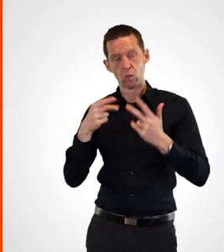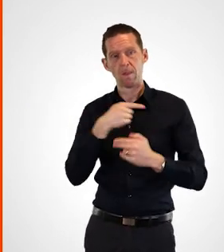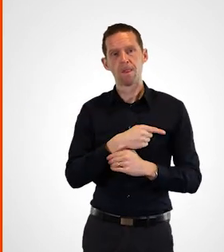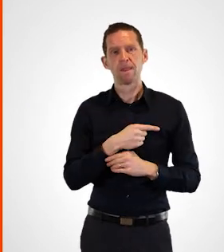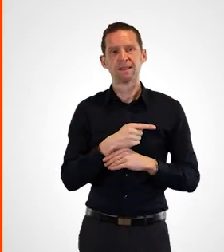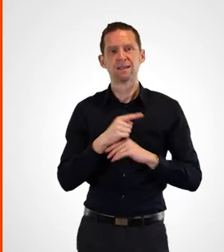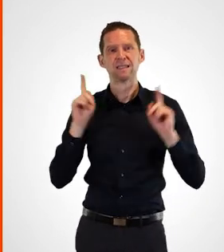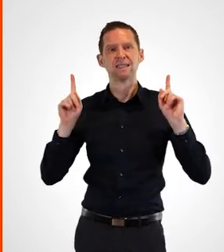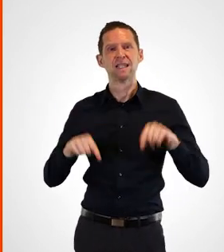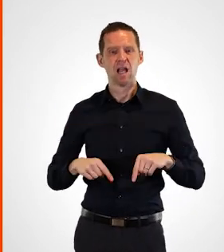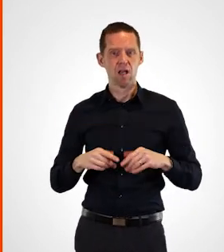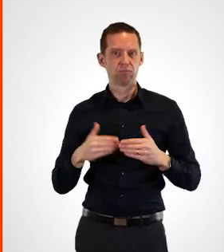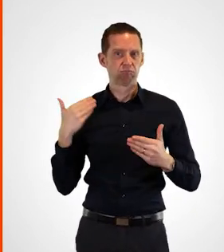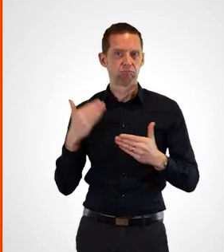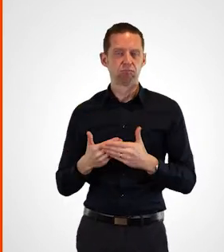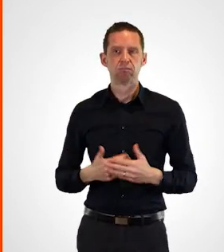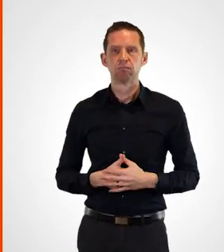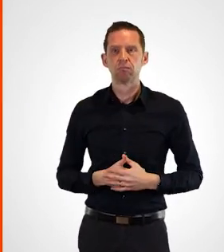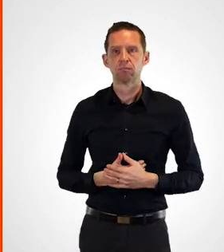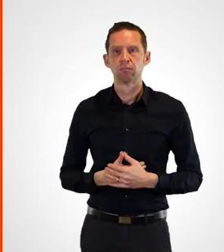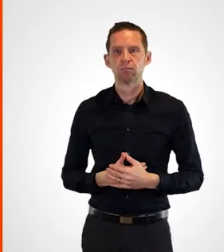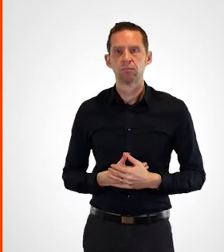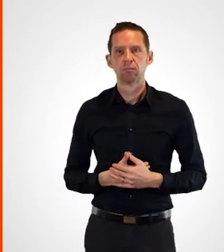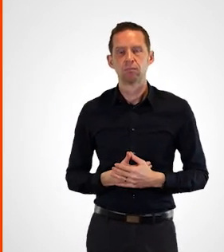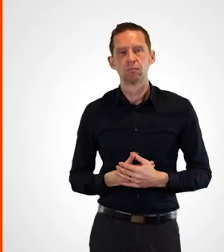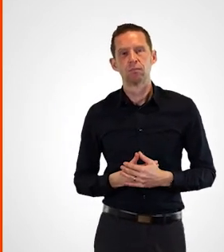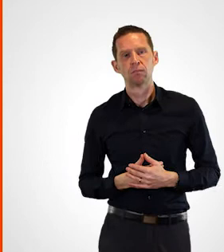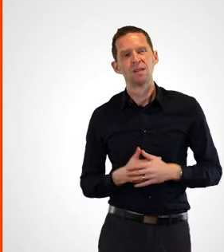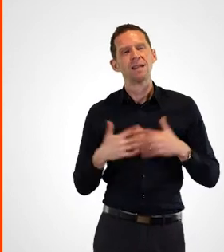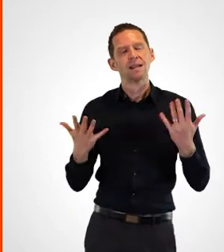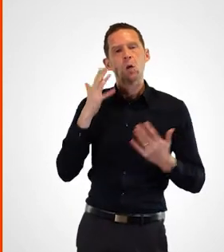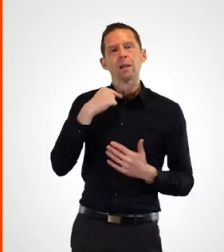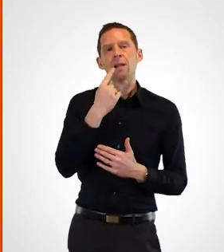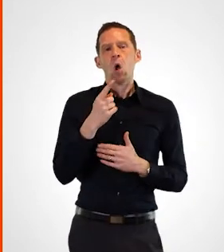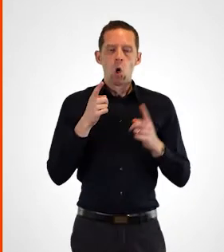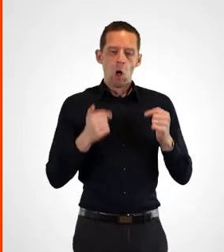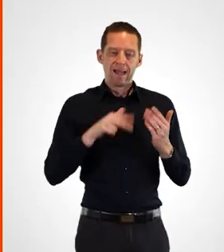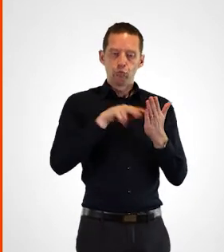that it's starting from the very beginning. And yet even though we've said this model of early literacy development